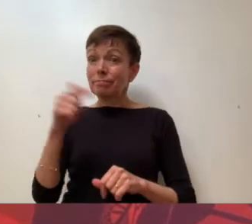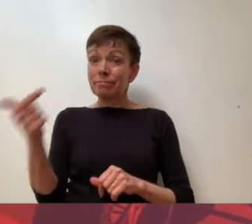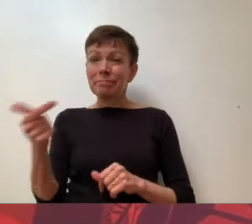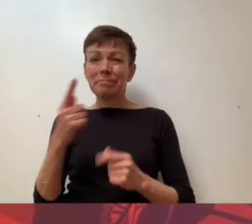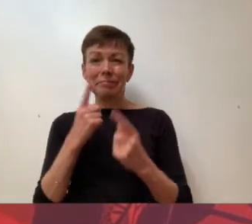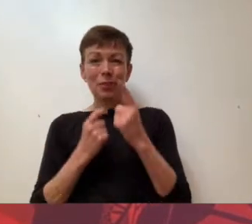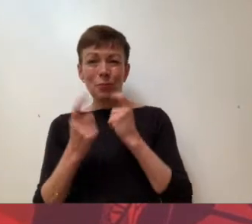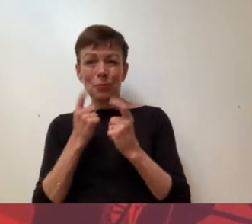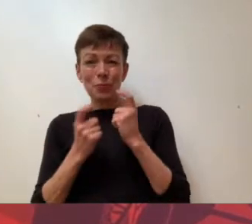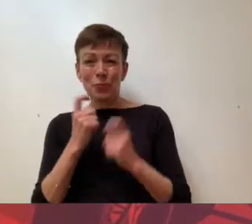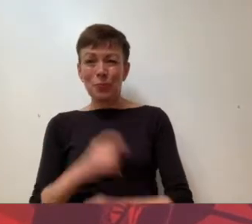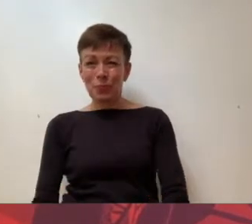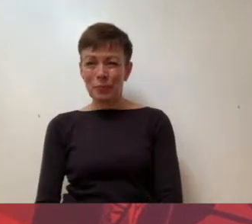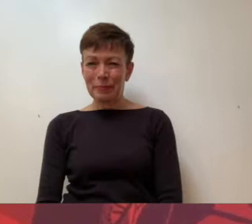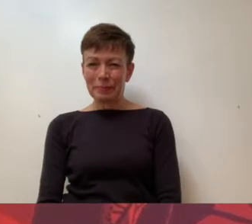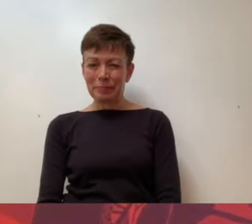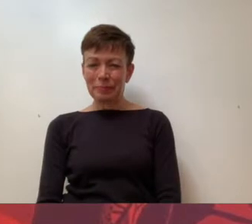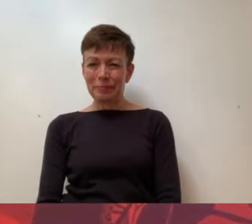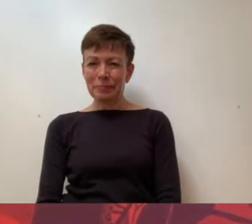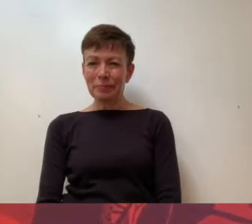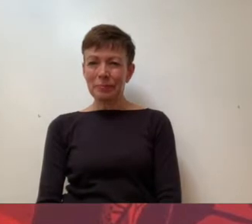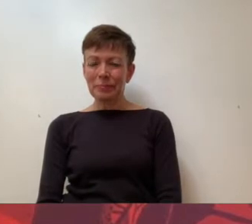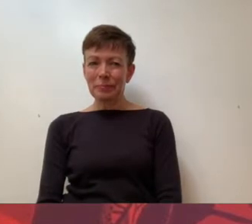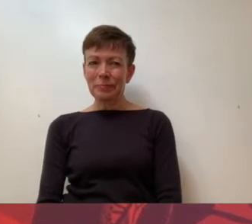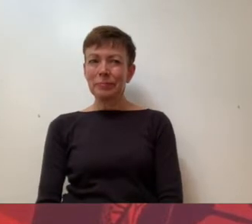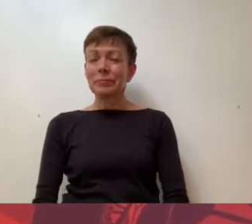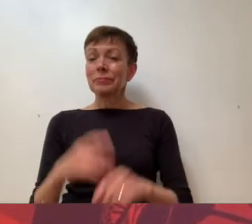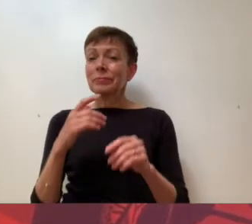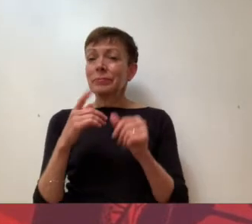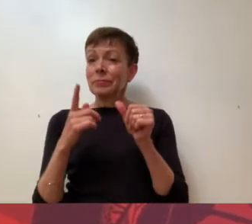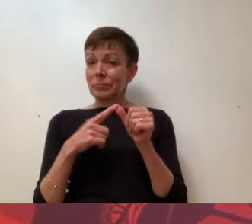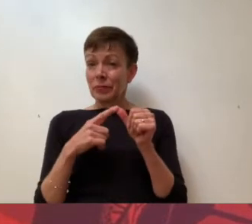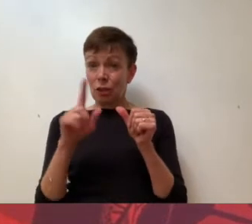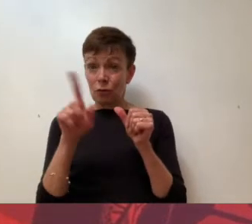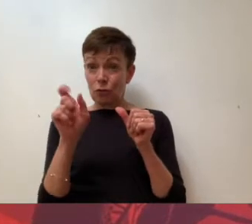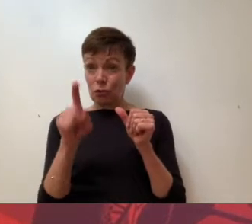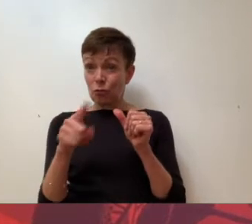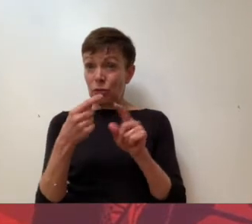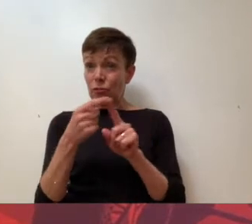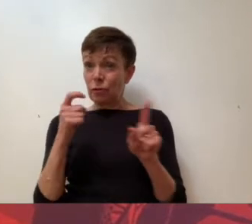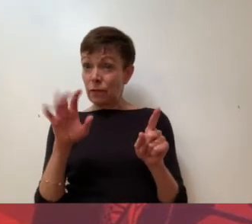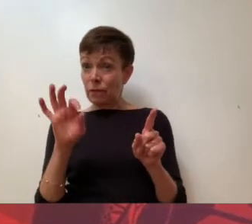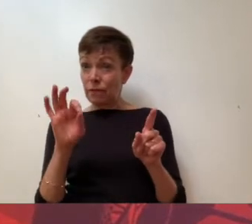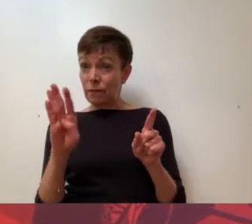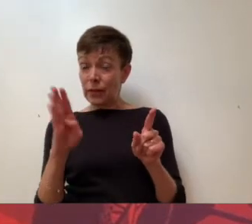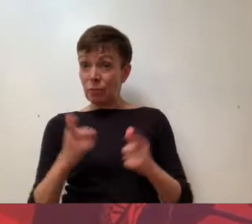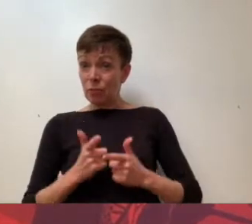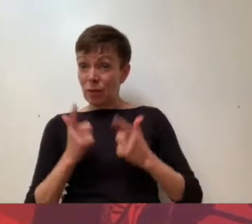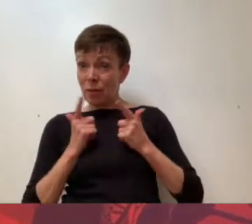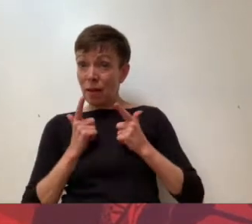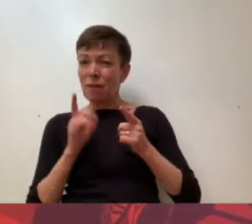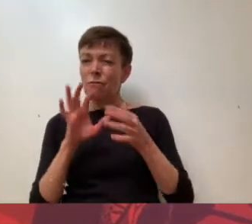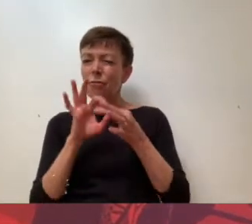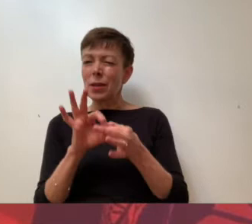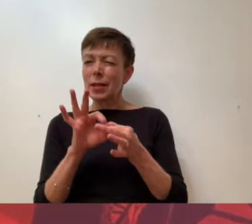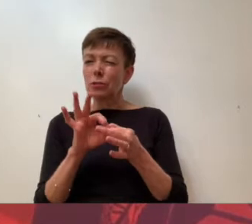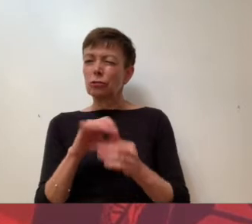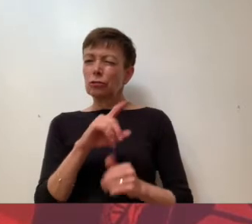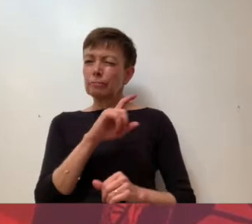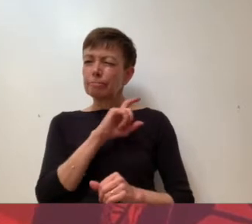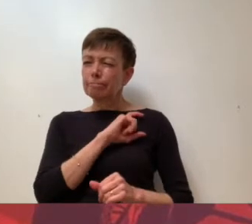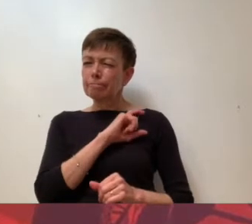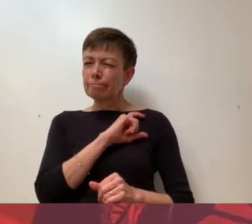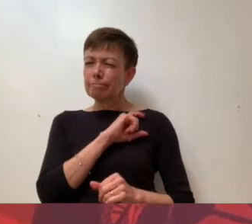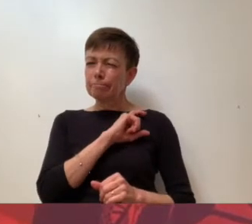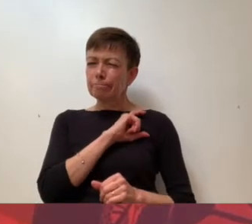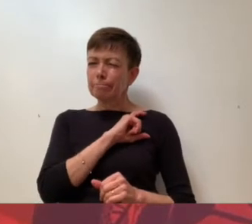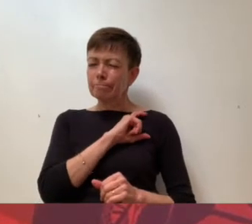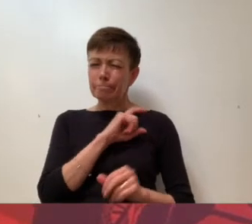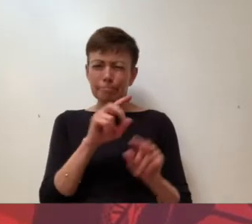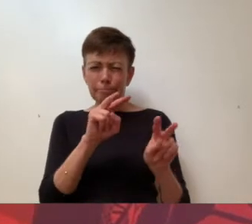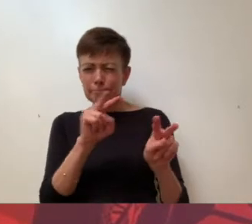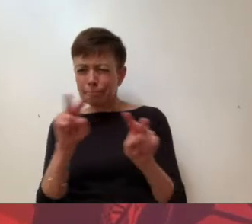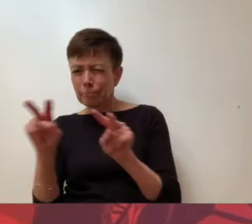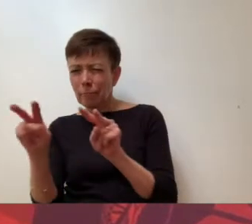In the spring we start to notice an increase in garbage and debris that floats around and